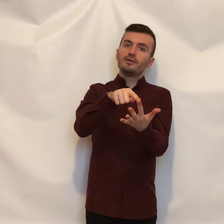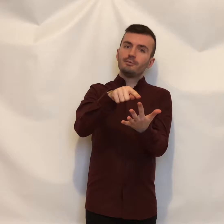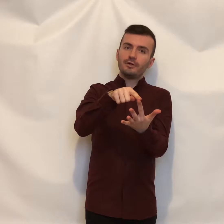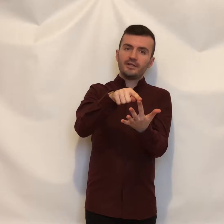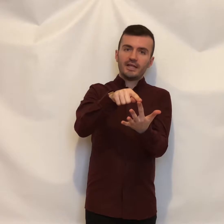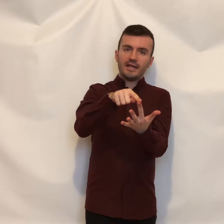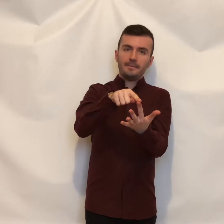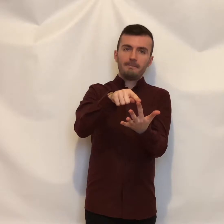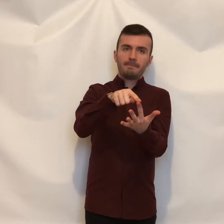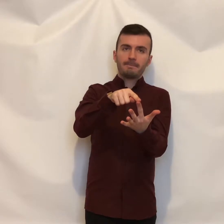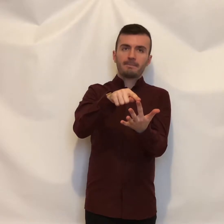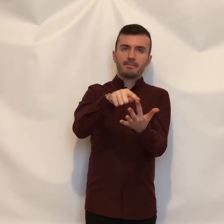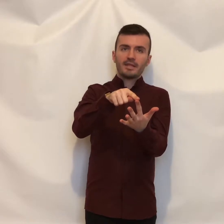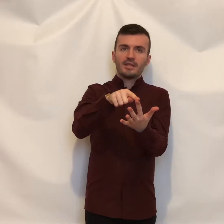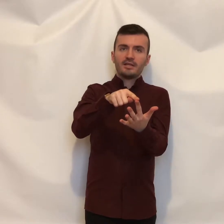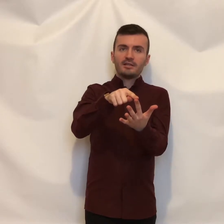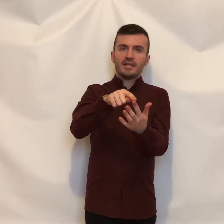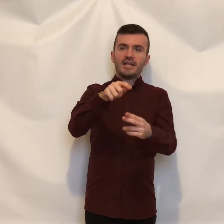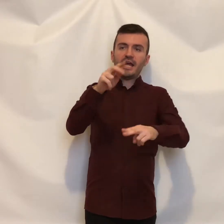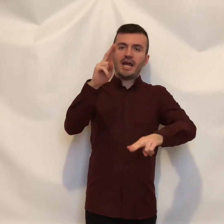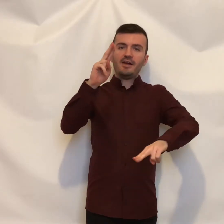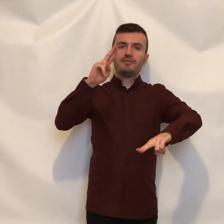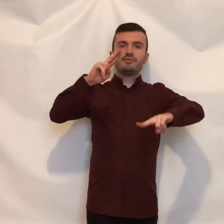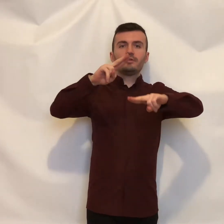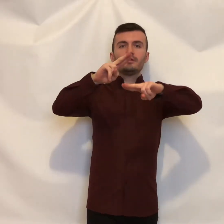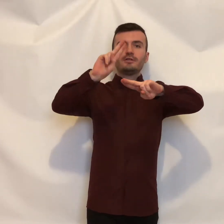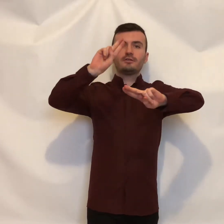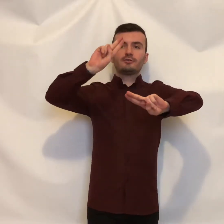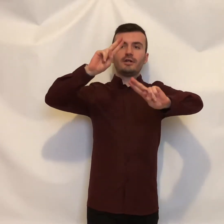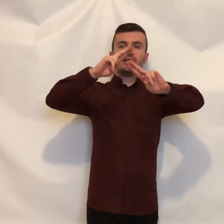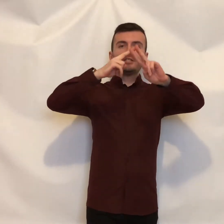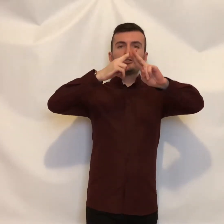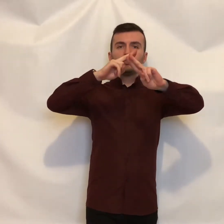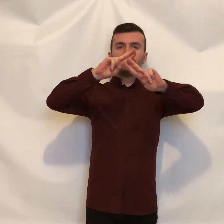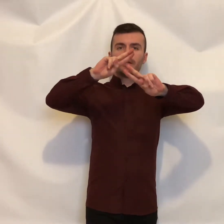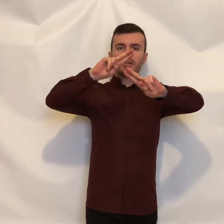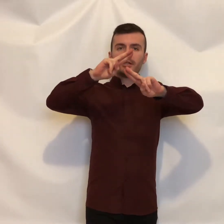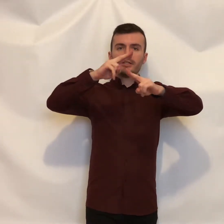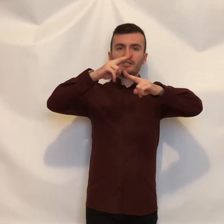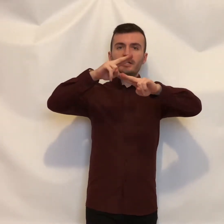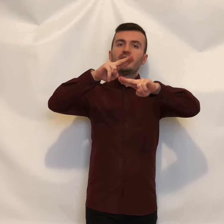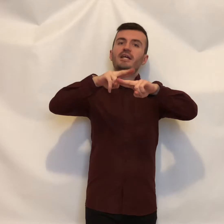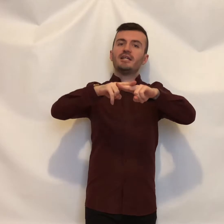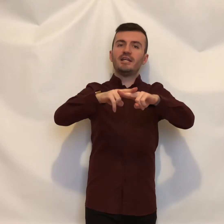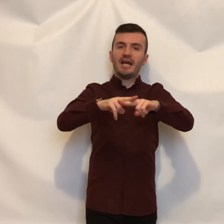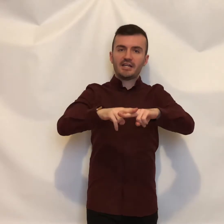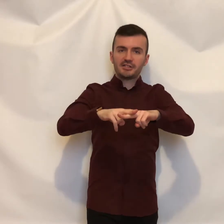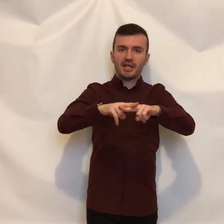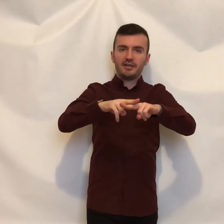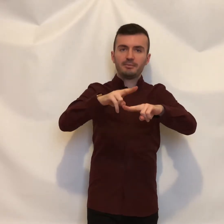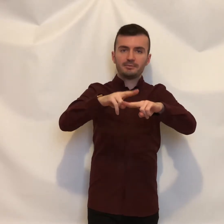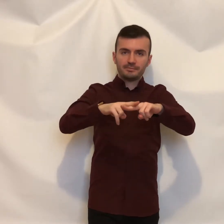you point there 'f', you create these two fingers in an 'x' shape